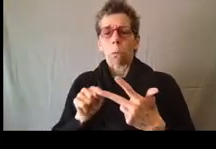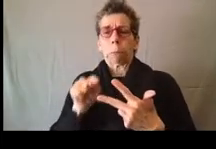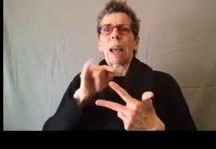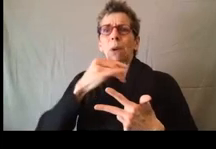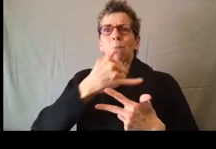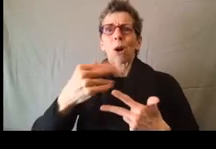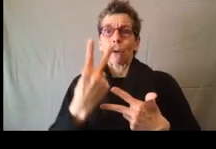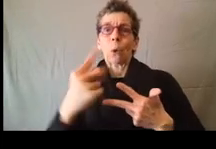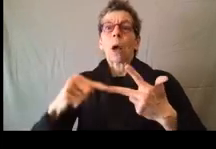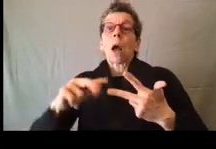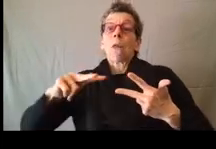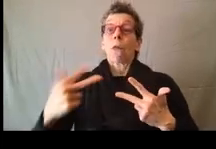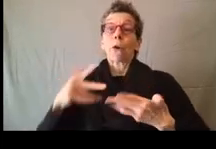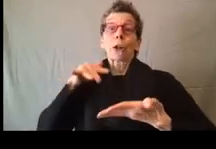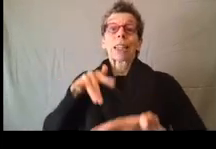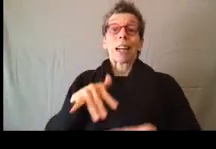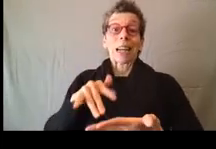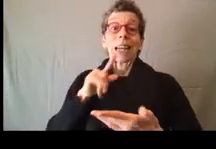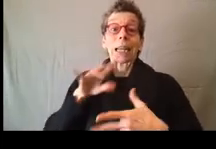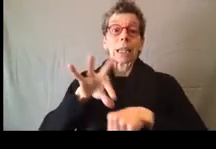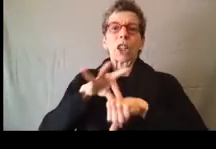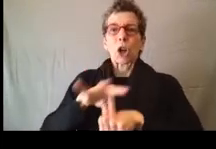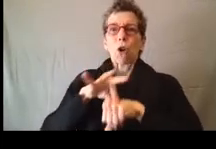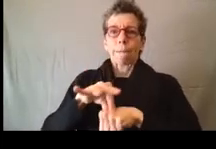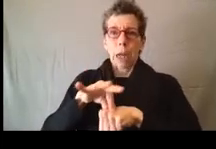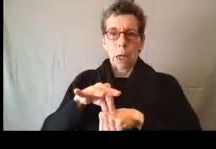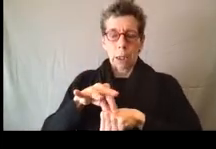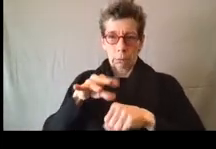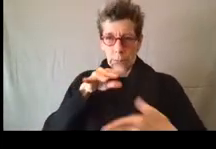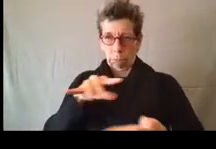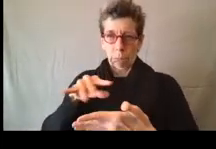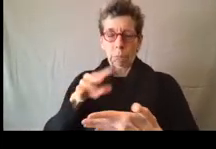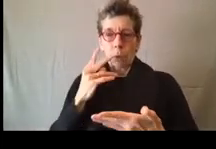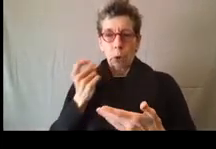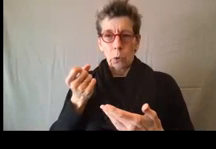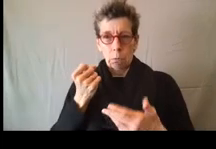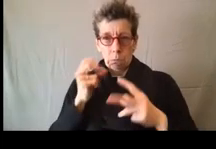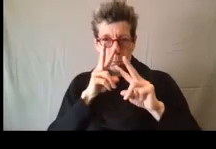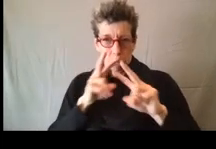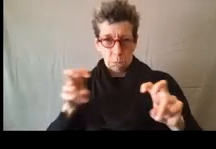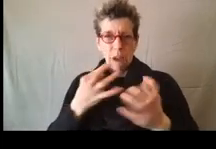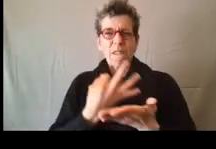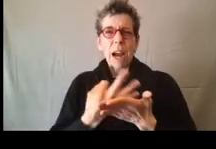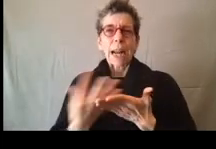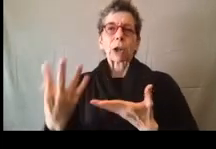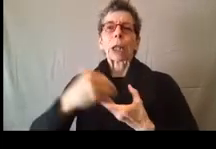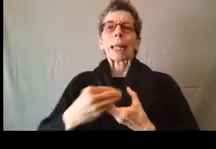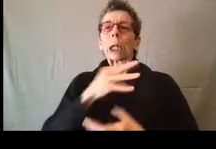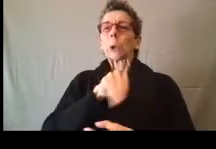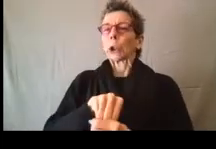a contextual study to understand financial inclusion, and what we plan to do with study